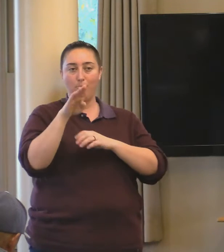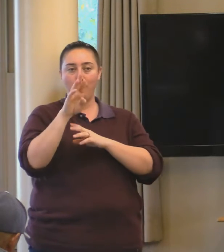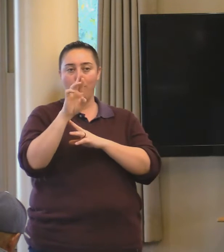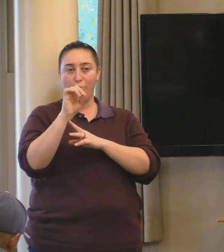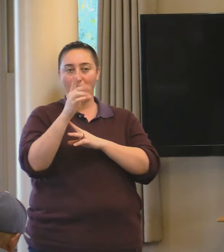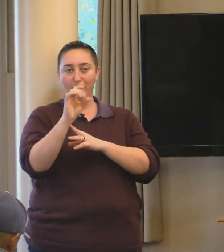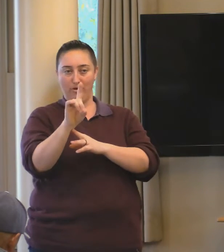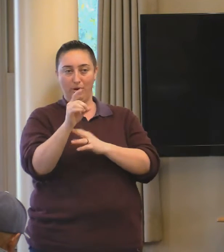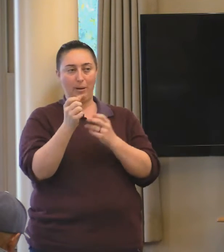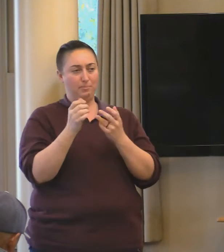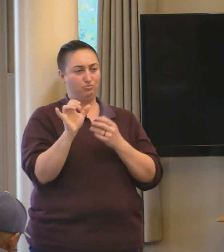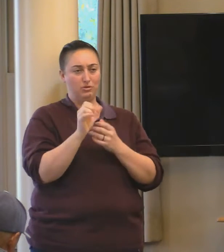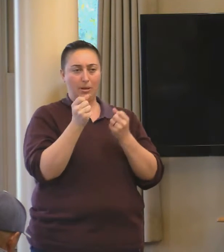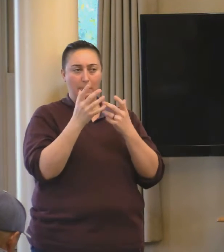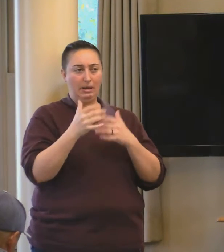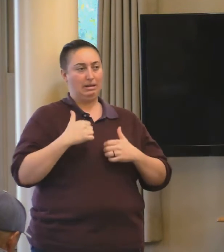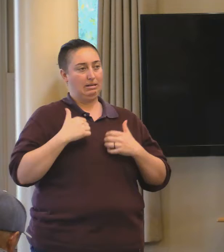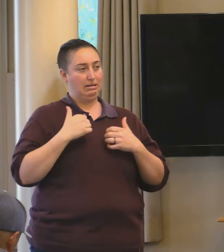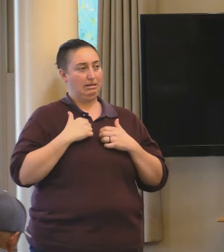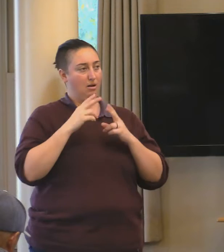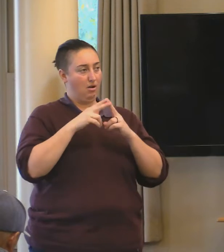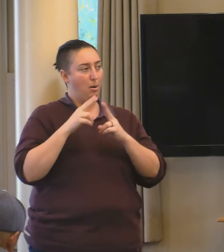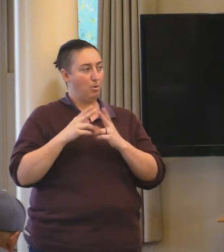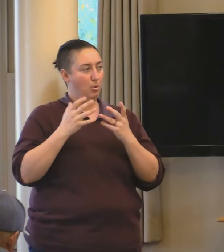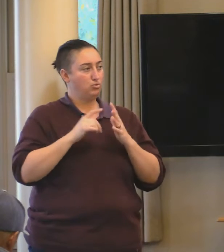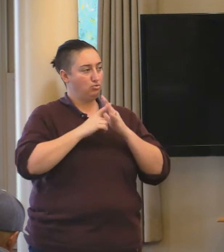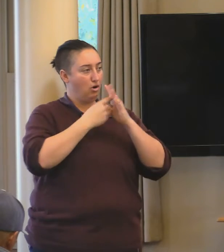Patricia and Bradford are like many young couples who would like to start a family together.